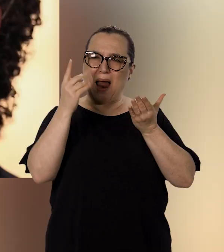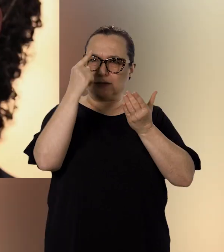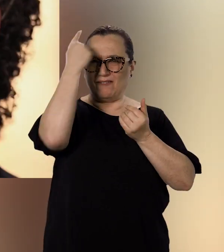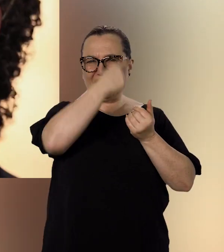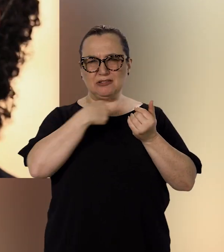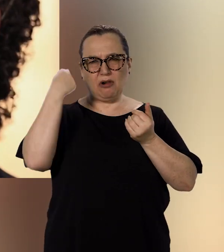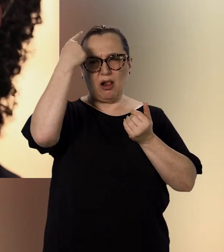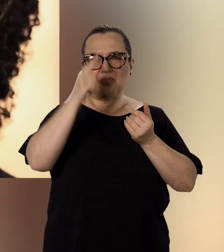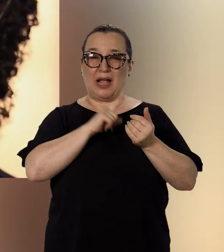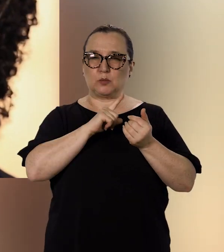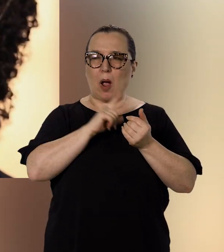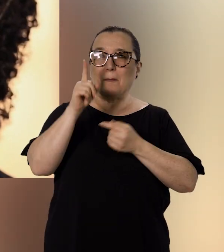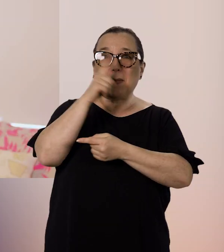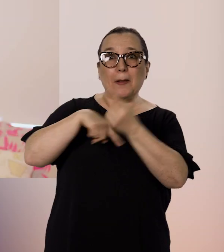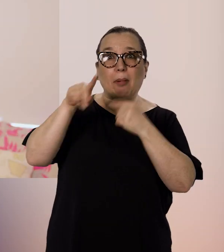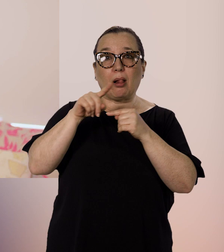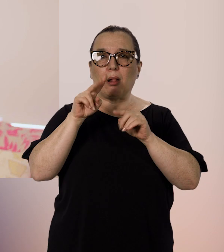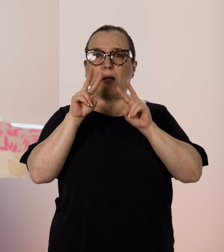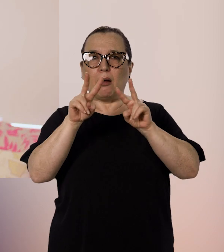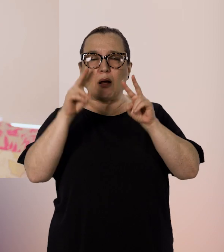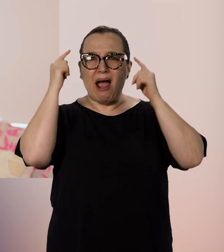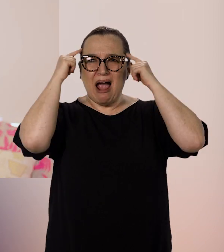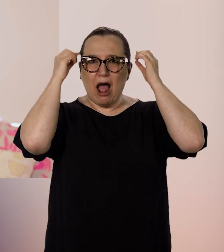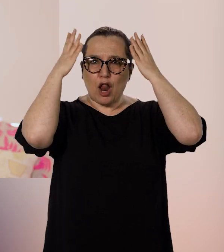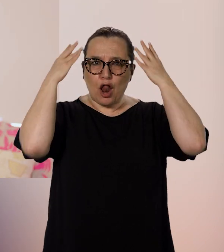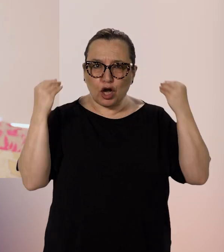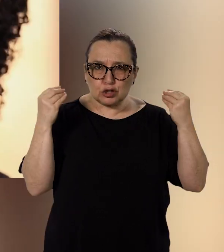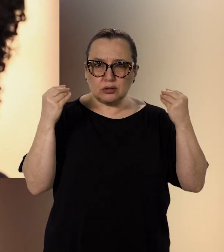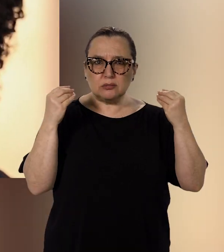That's why when people experience hair loss that sometimes it comes as quite a shock,